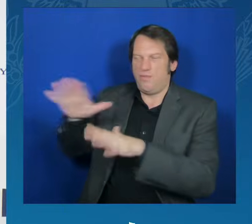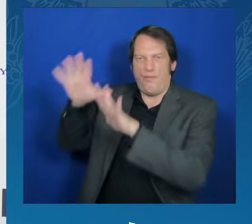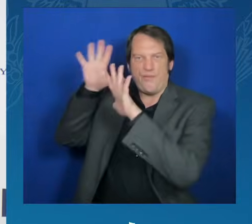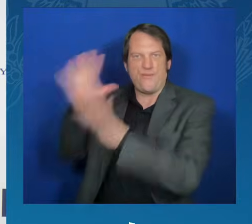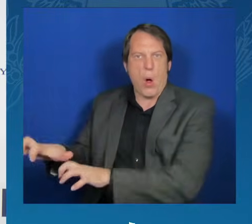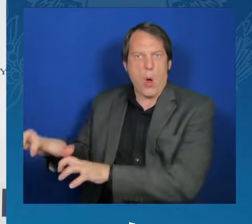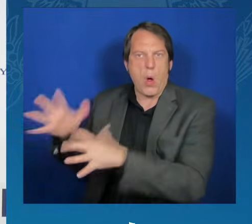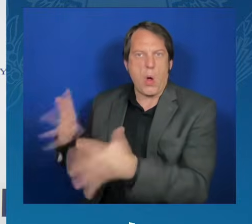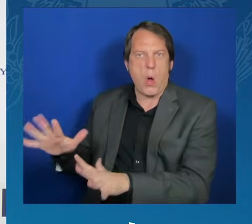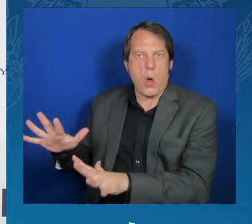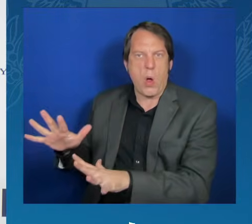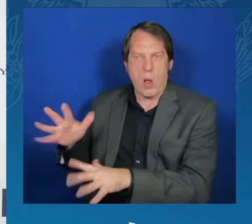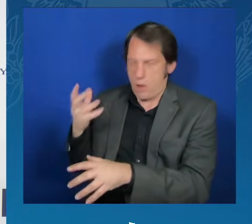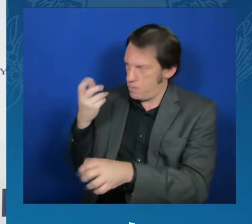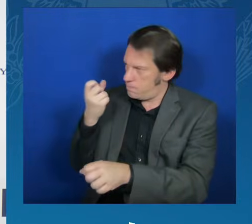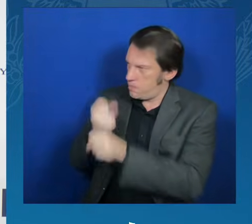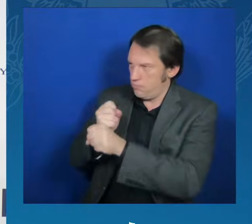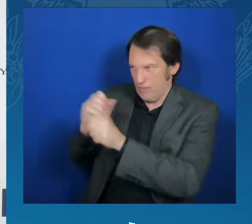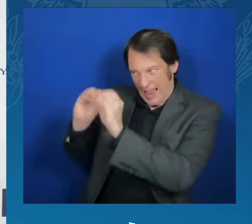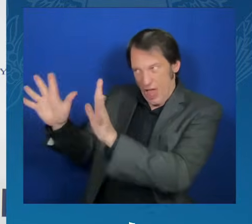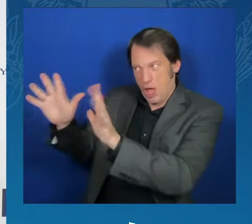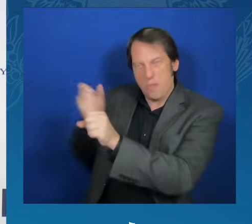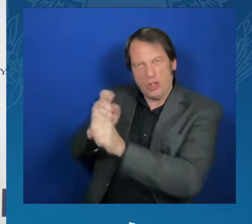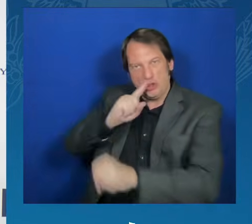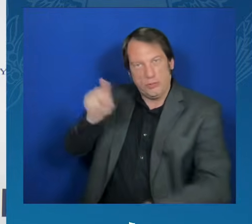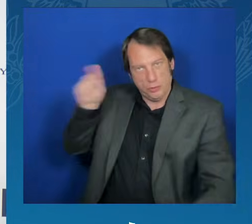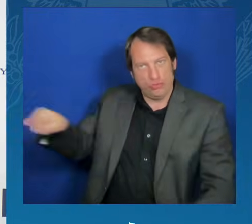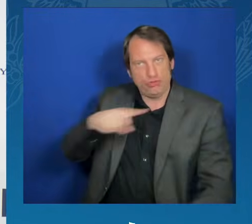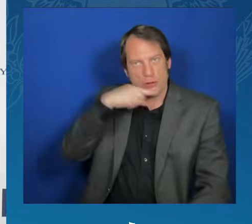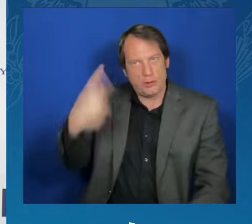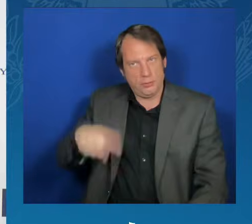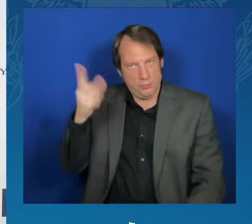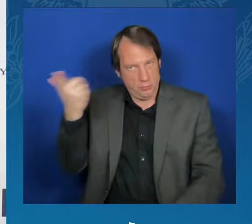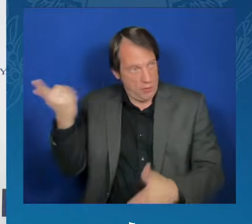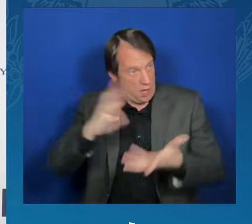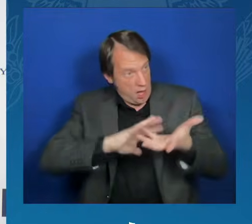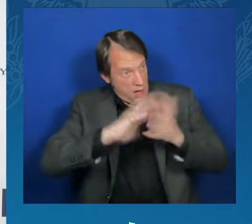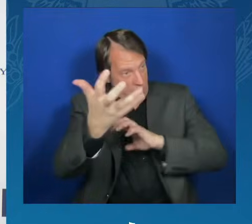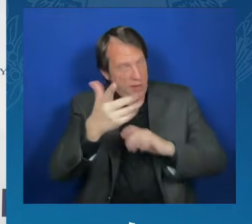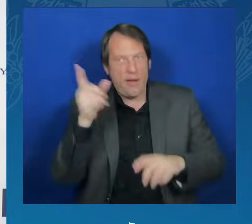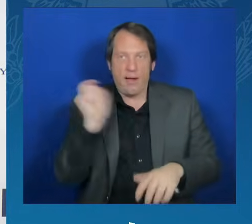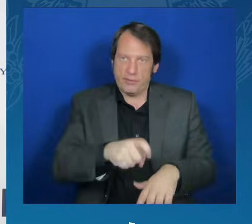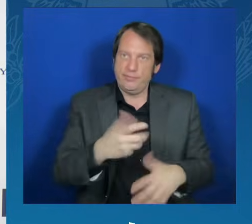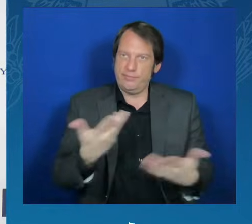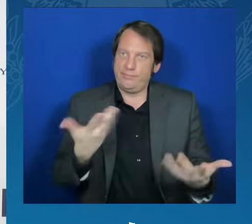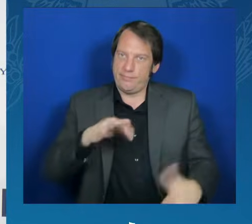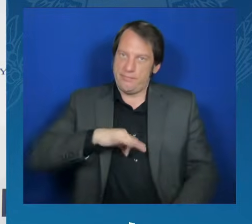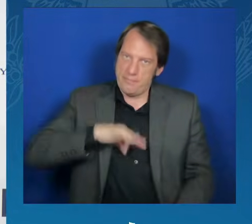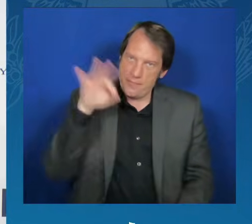I applaud the recent $54 billion commitment the EU made to support Ukraine